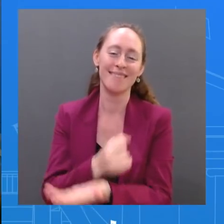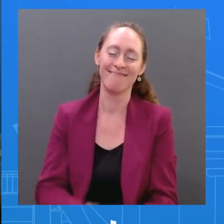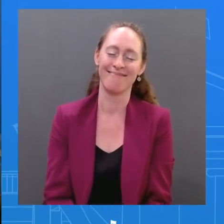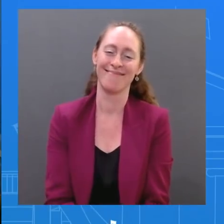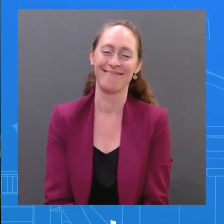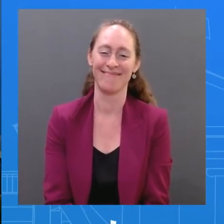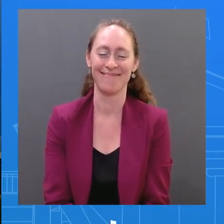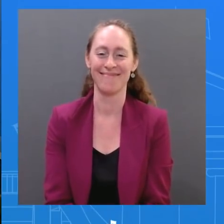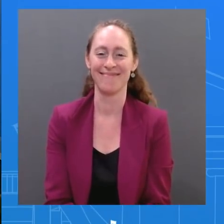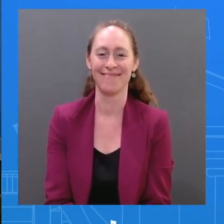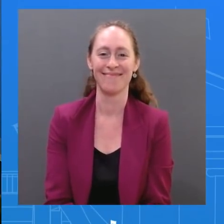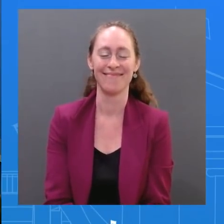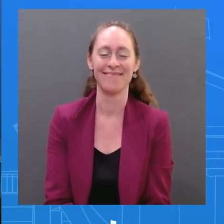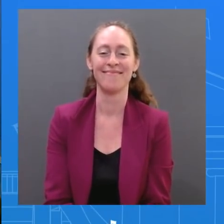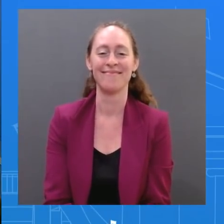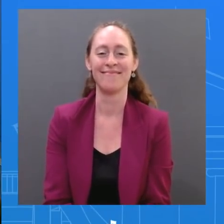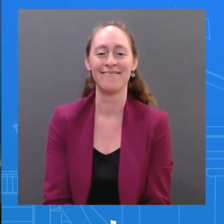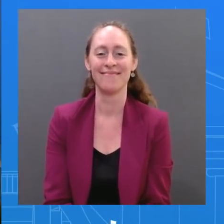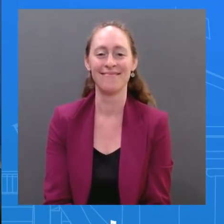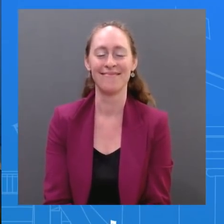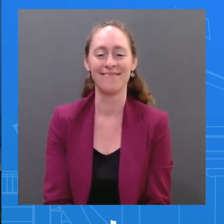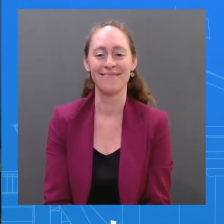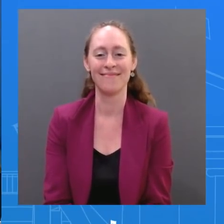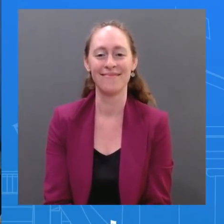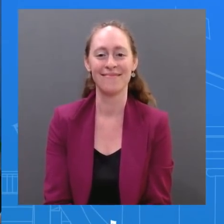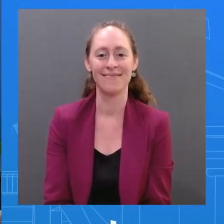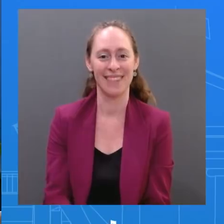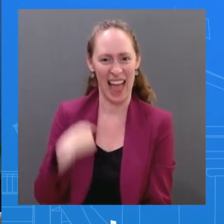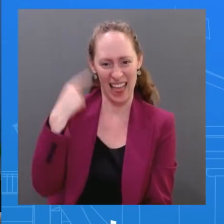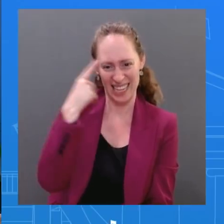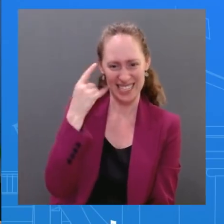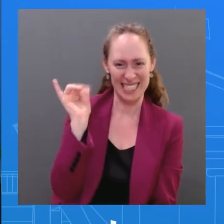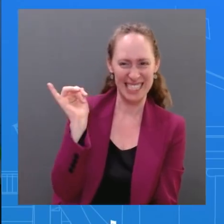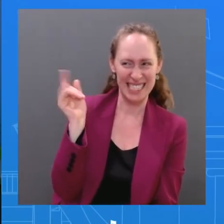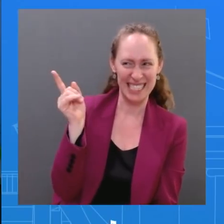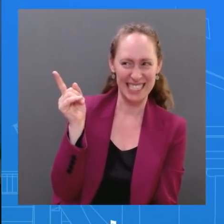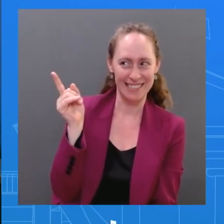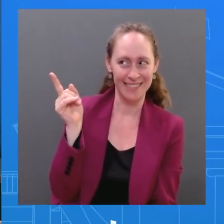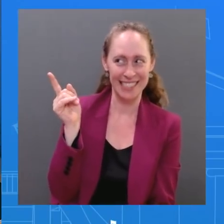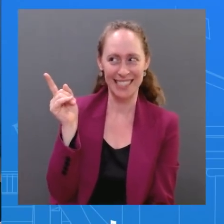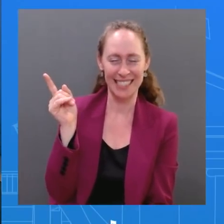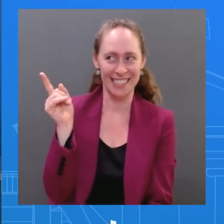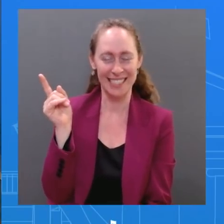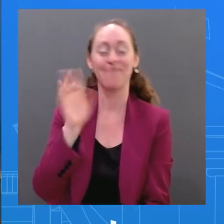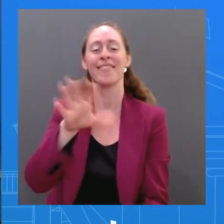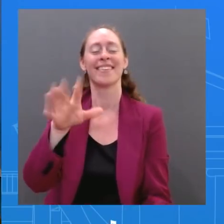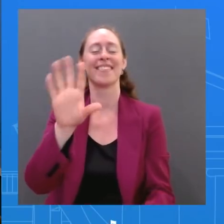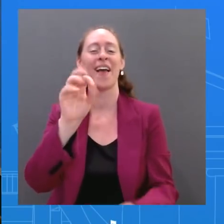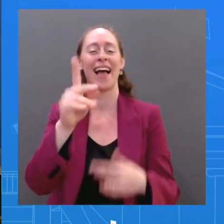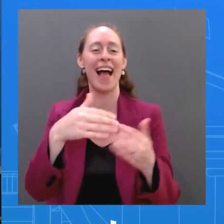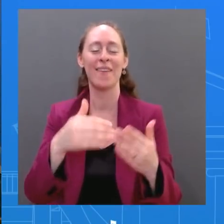the White House North Lawn doing some interviews. Anyway, good afternoon, everybody. It's good to see everyone. Happy Thursday.